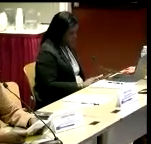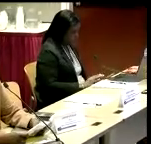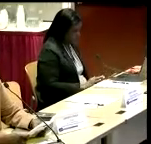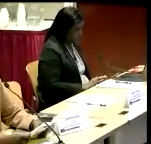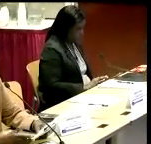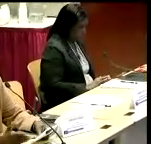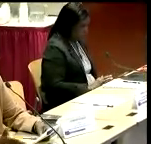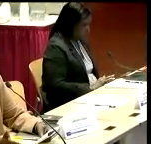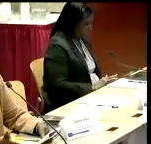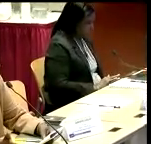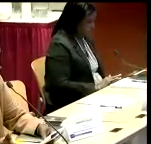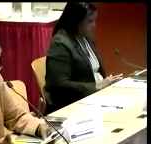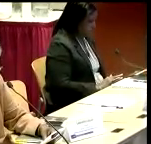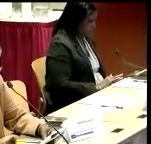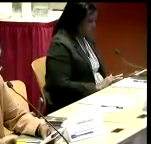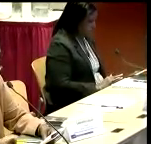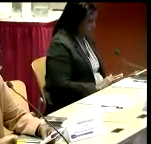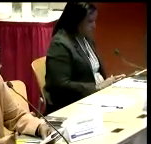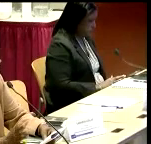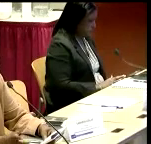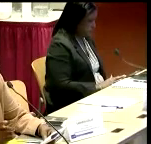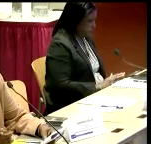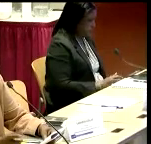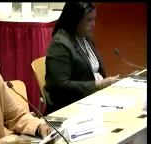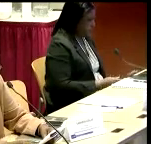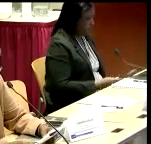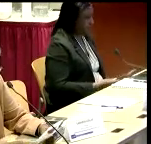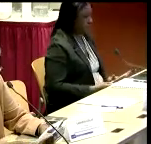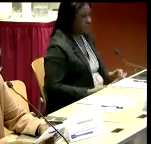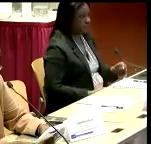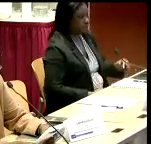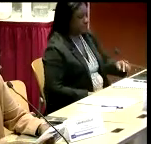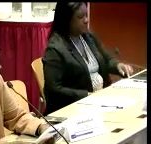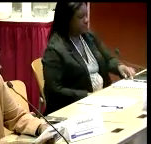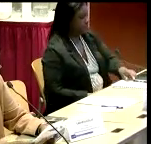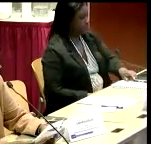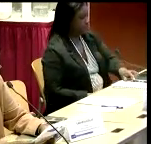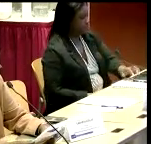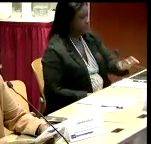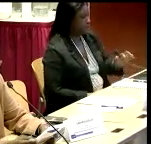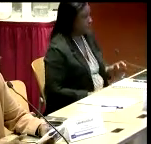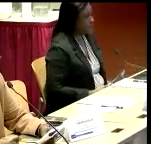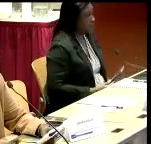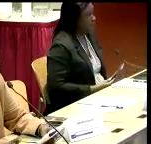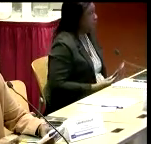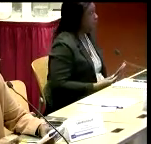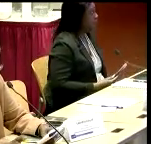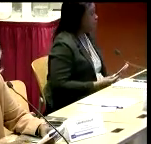across three task areas, which I will describe in my presentation, which were then adopted